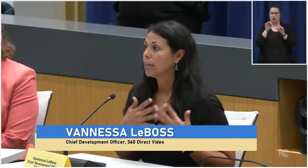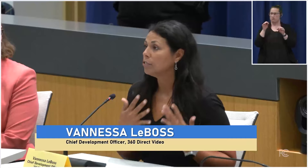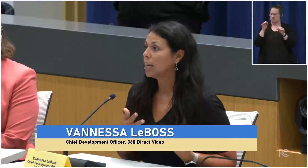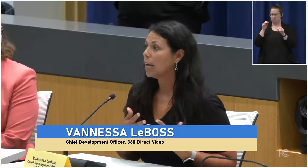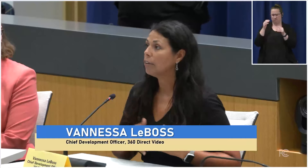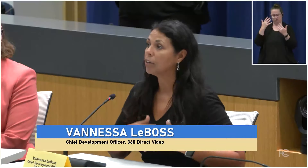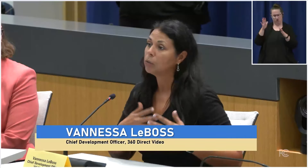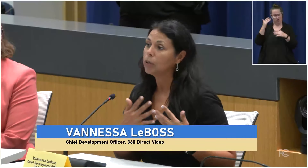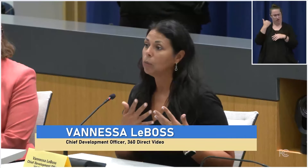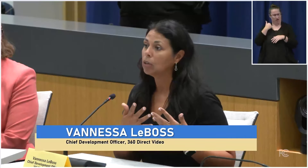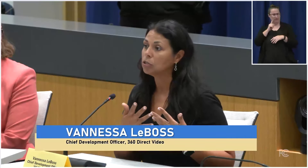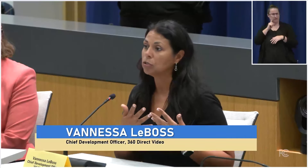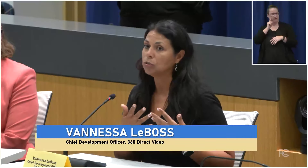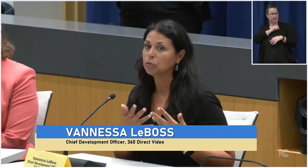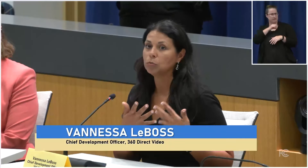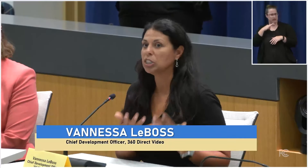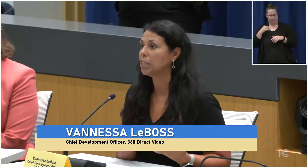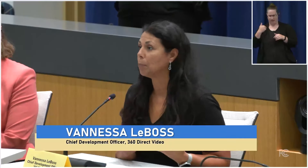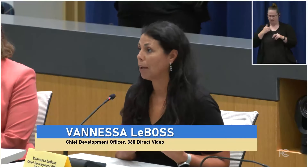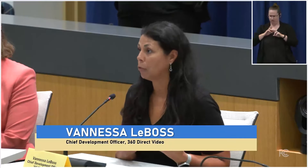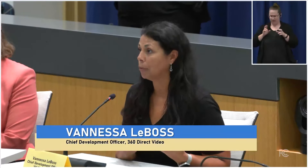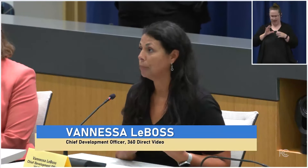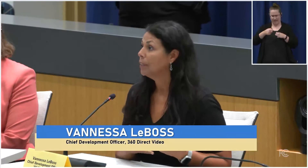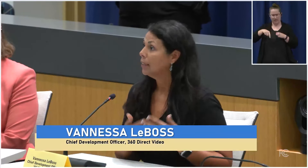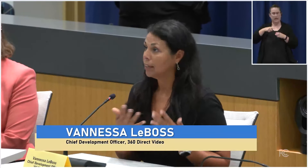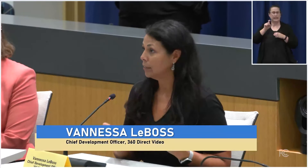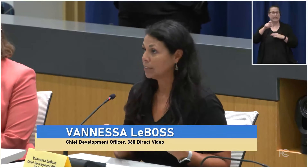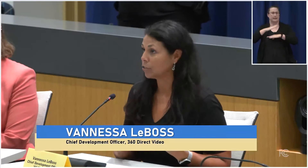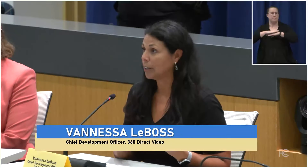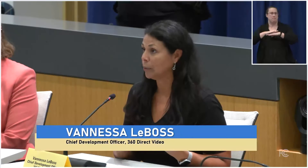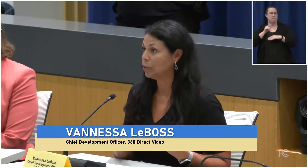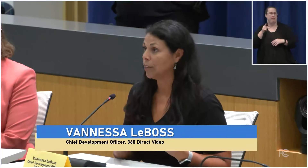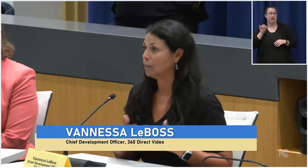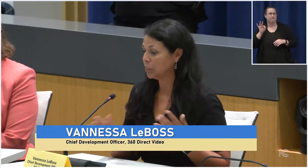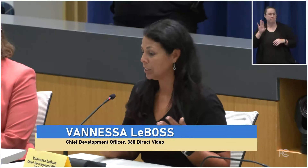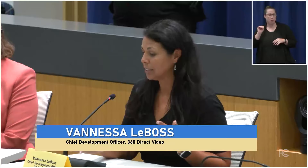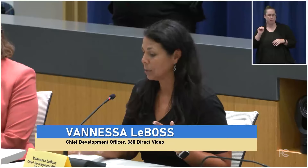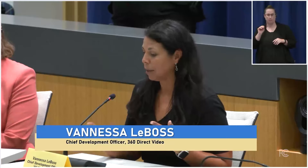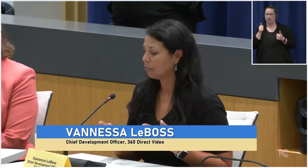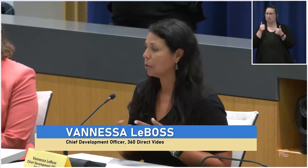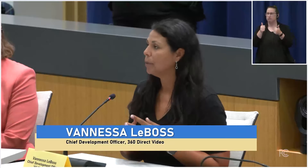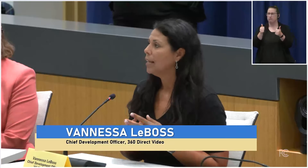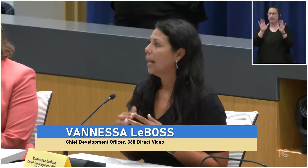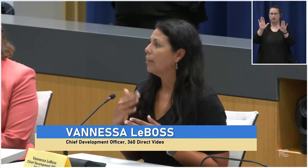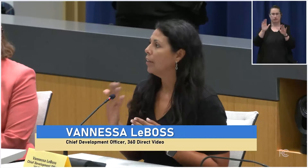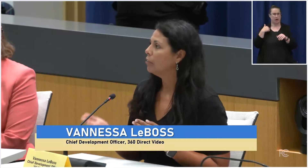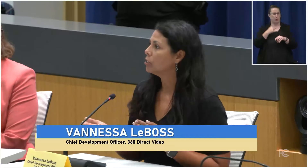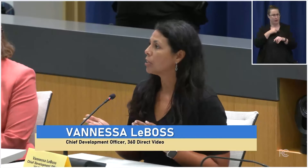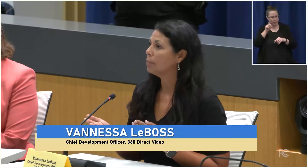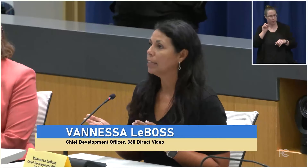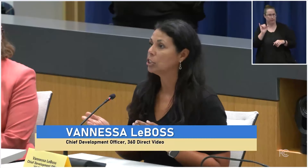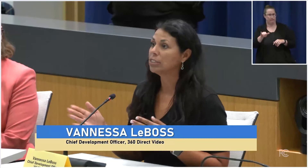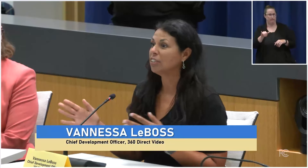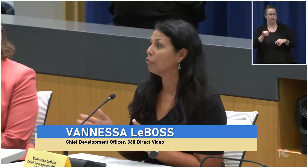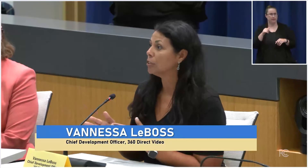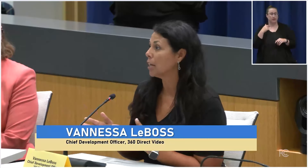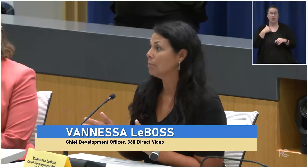EVERYTHING WE THOUGHT ABOUT SO THERE ARE SOME AGENCIES IN BUSINESS WHO THINK IT'S VERY IMPORTANT TO -- WE